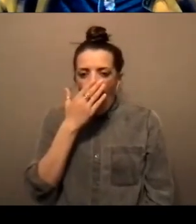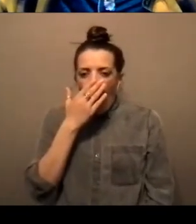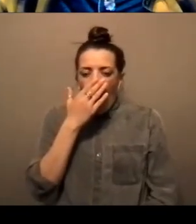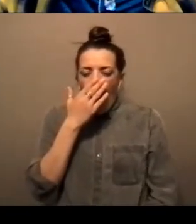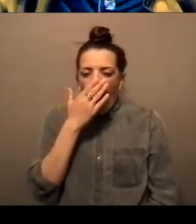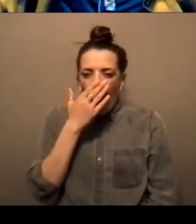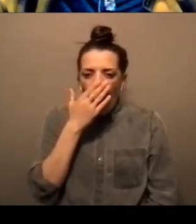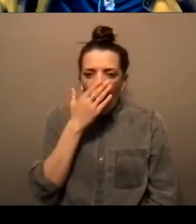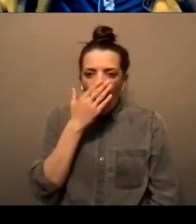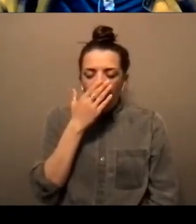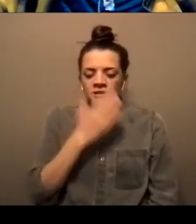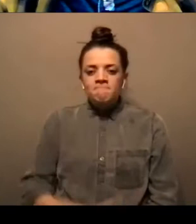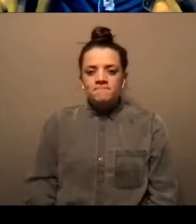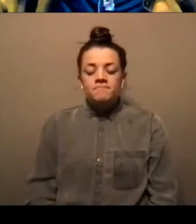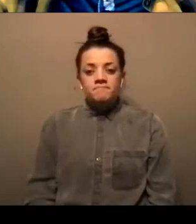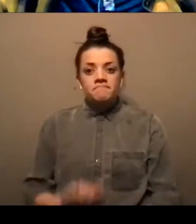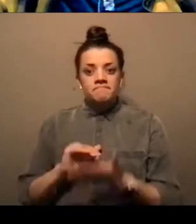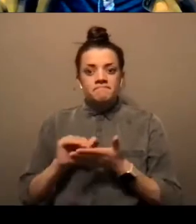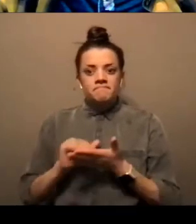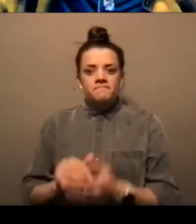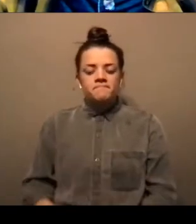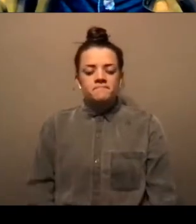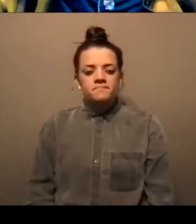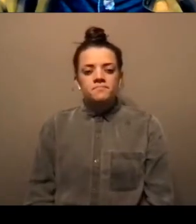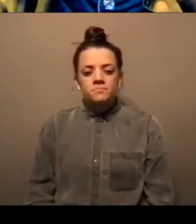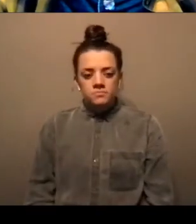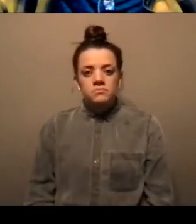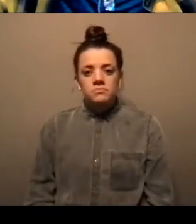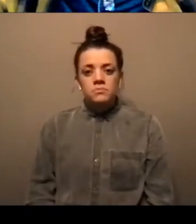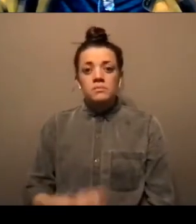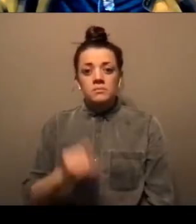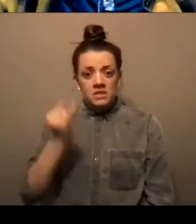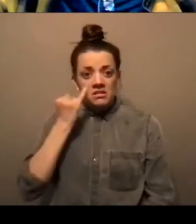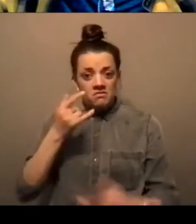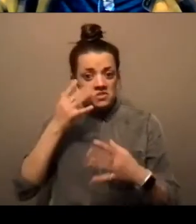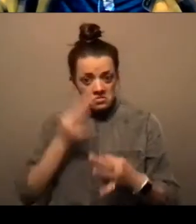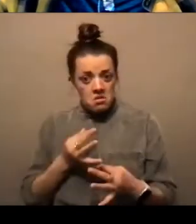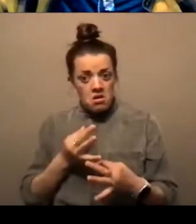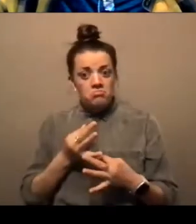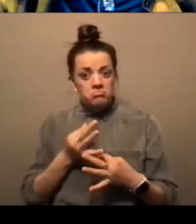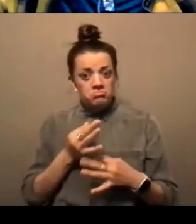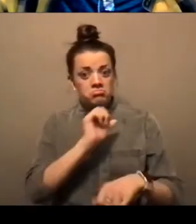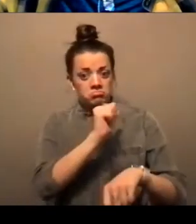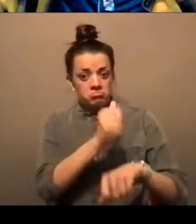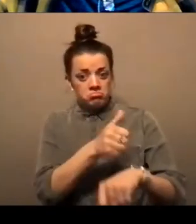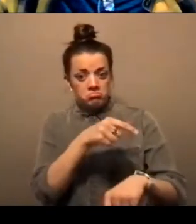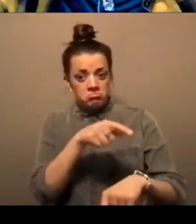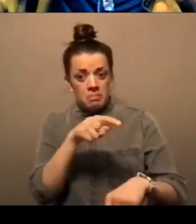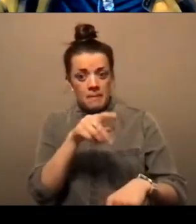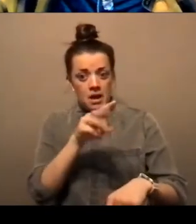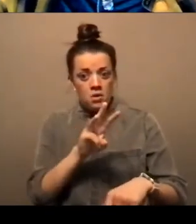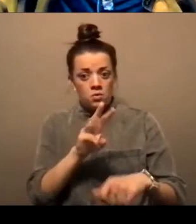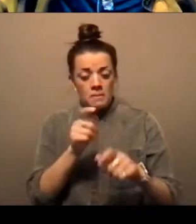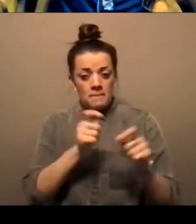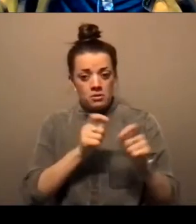If you do go with password managers, there are both free and paid options.